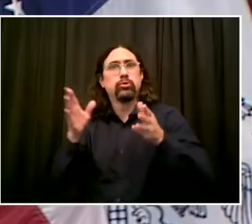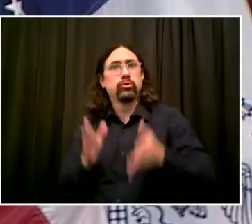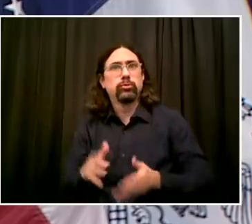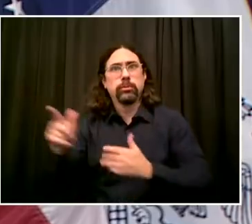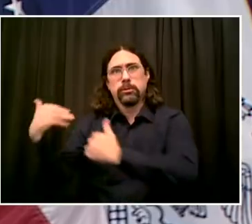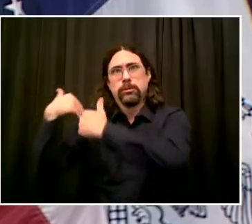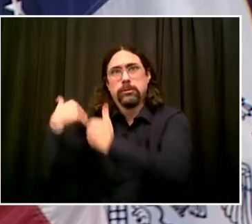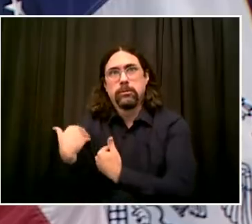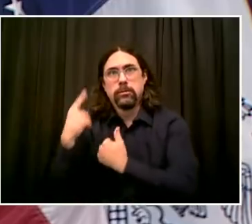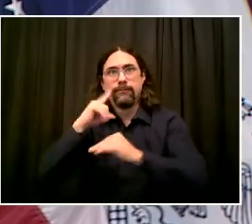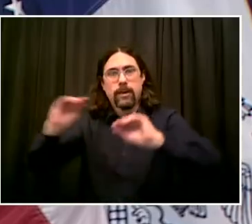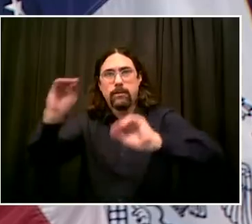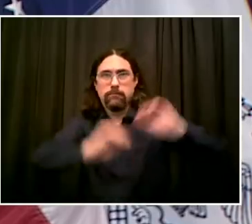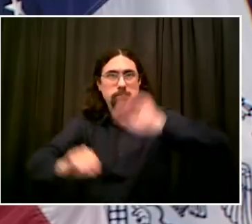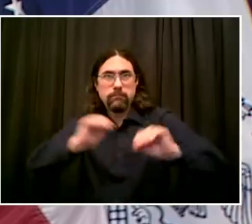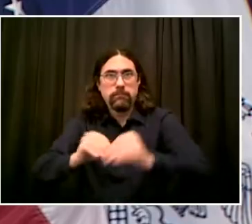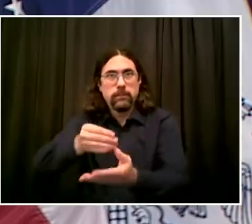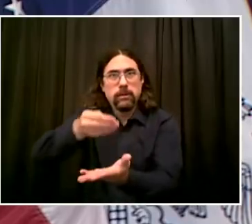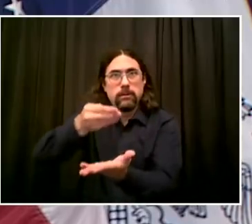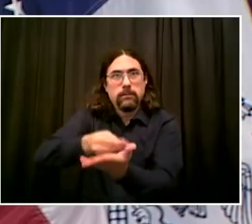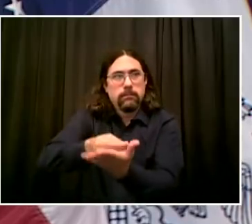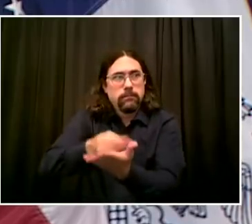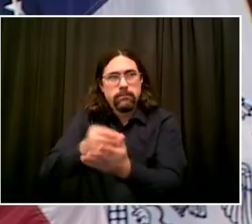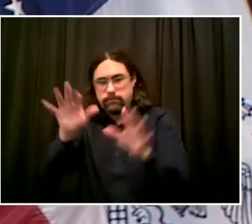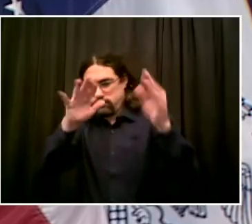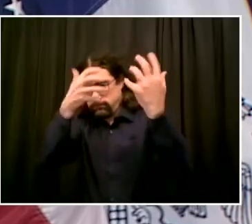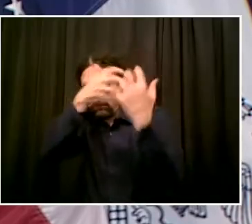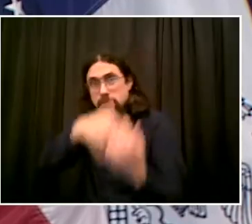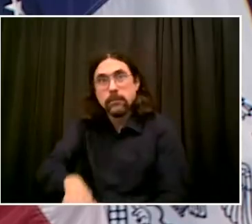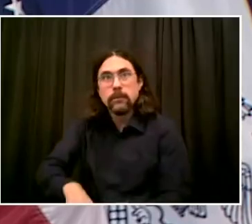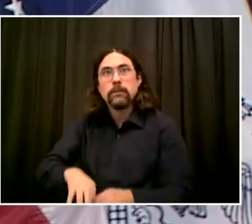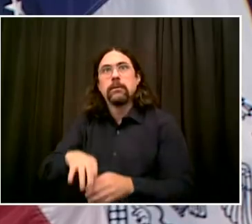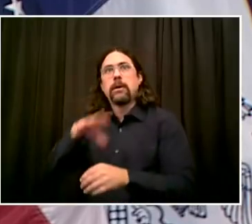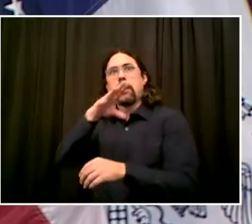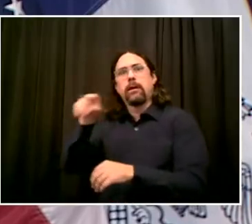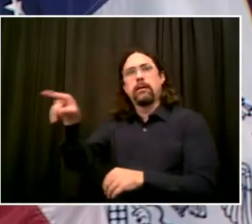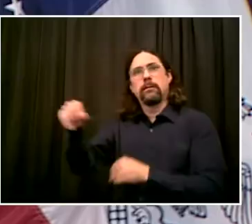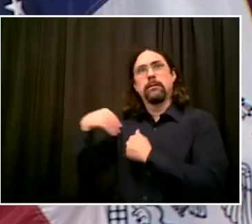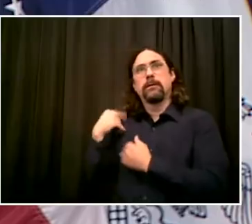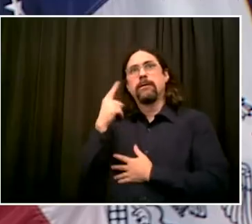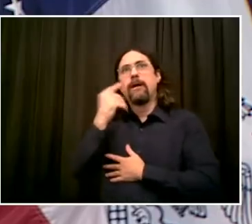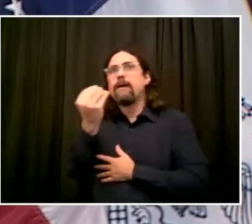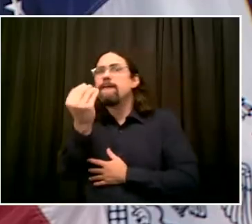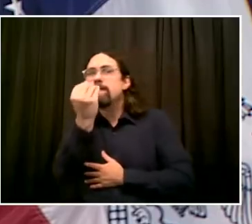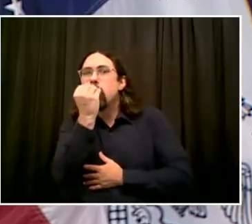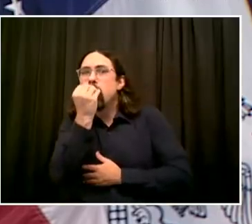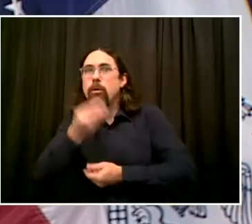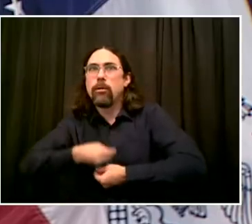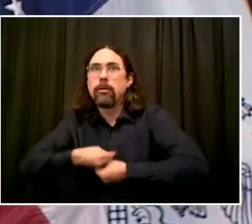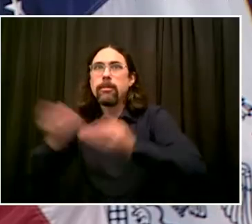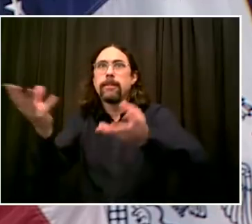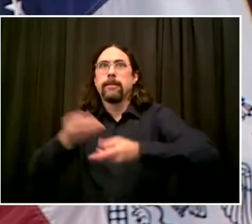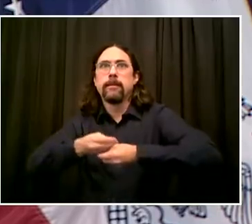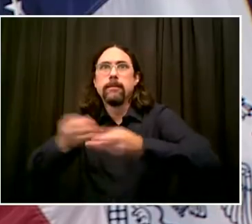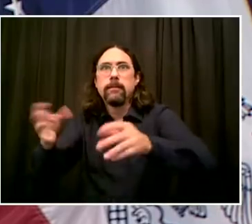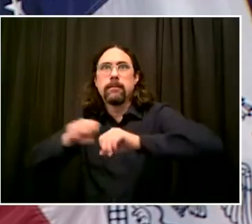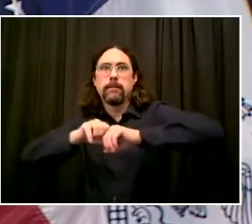ARE KEEPING THE CITY ABLE TO FUNCTION AND